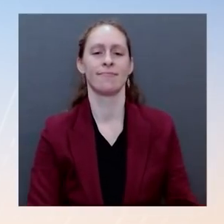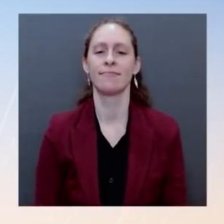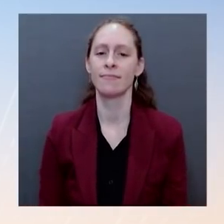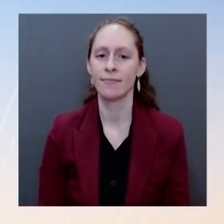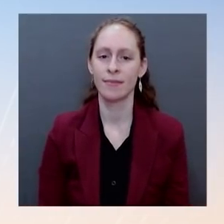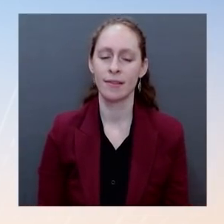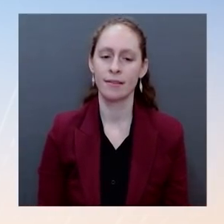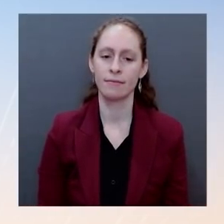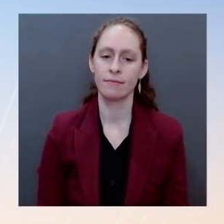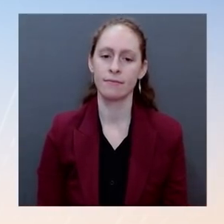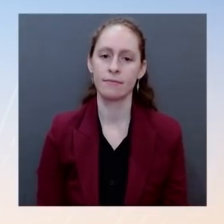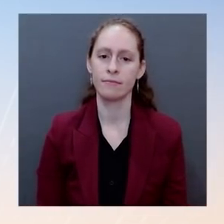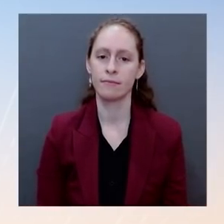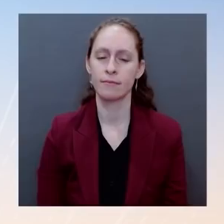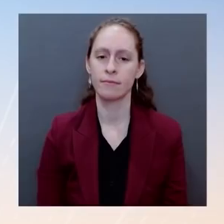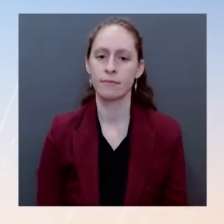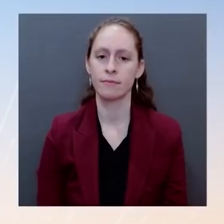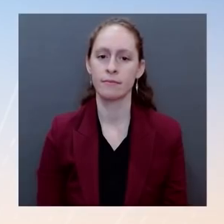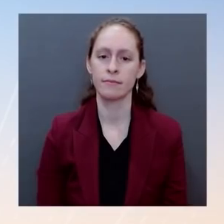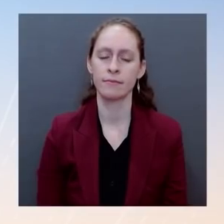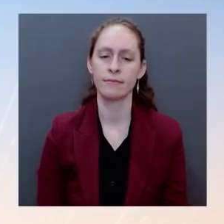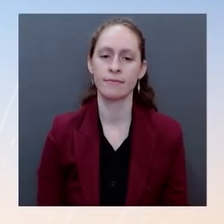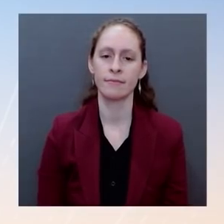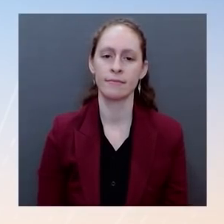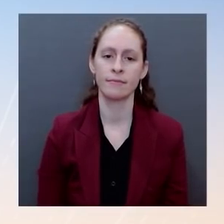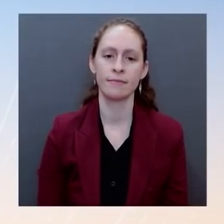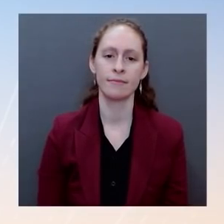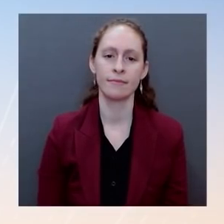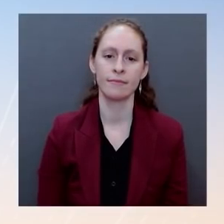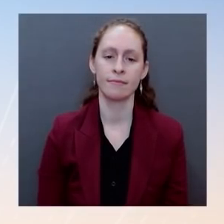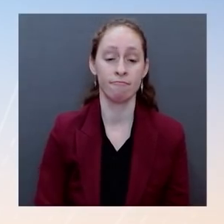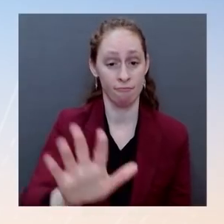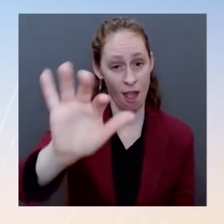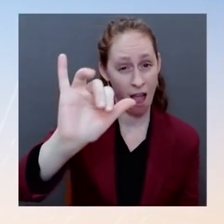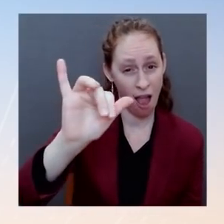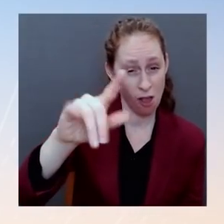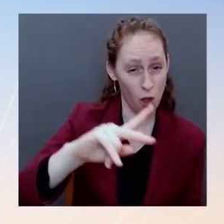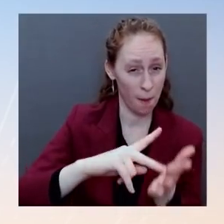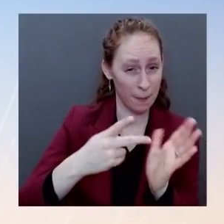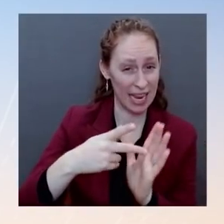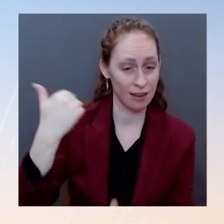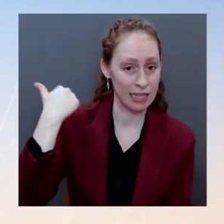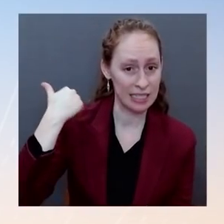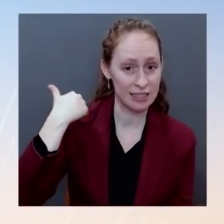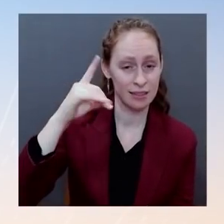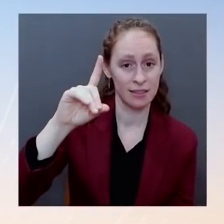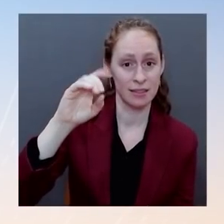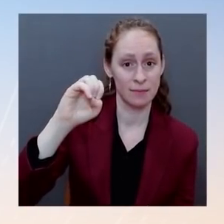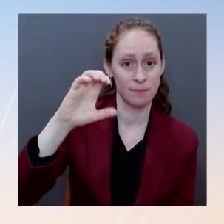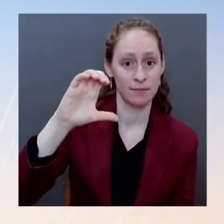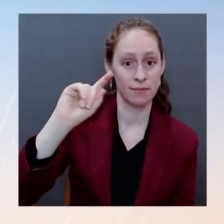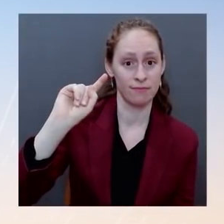Ms. Psaki: We understand. The Press: -- you said that the President would make a choice in the coming days, on the 1st. And you said that part of the reason to make those picks